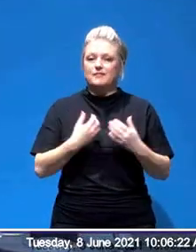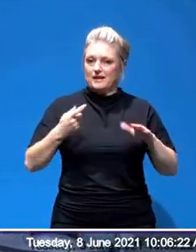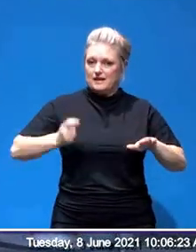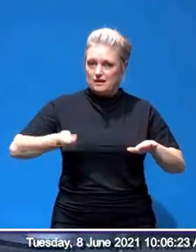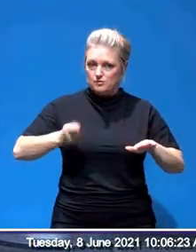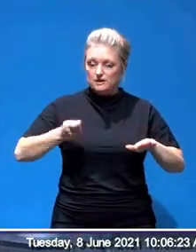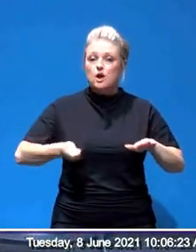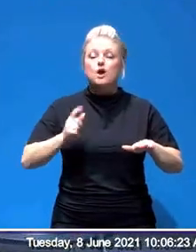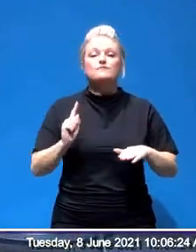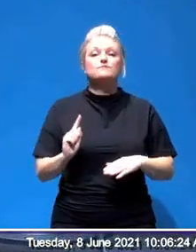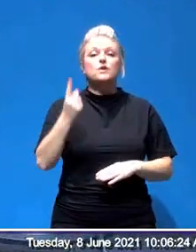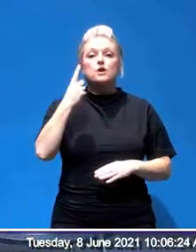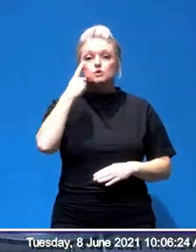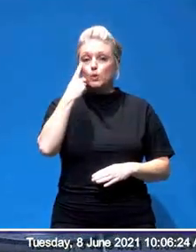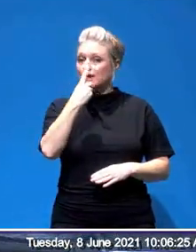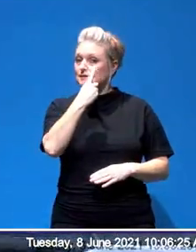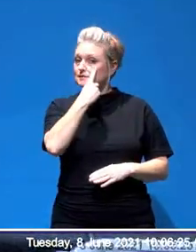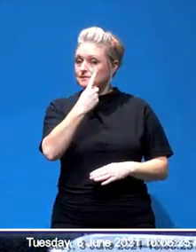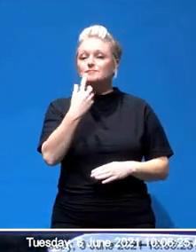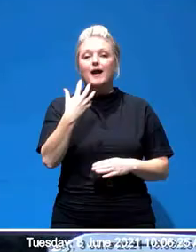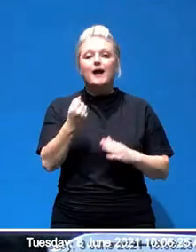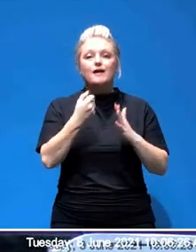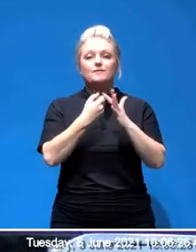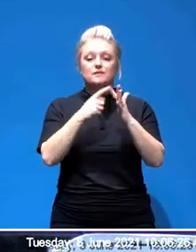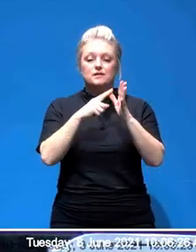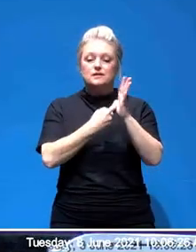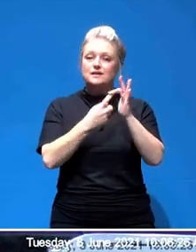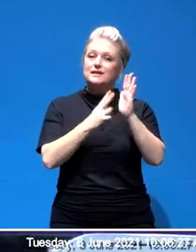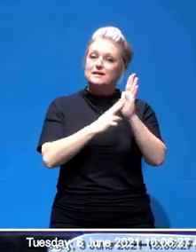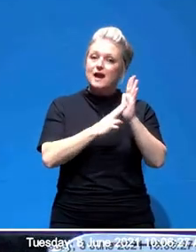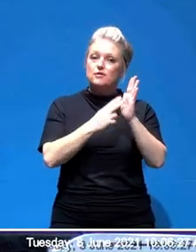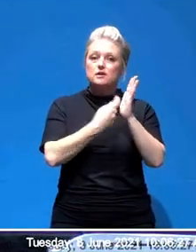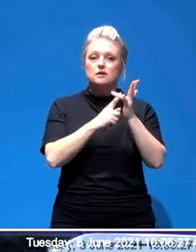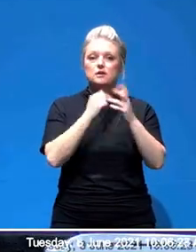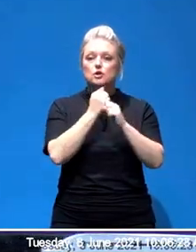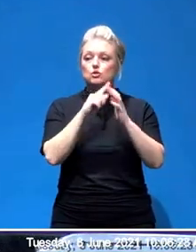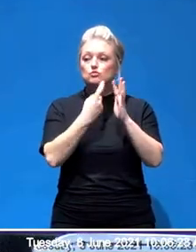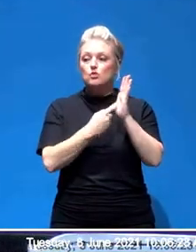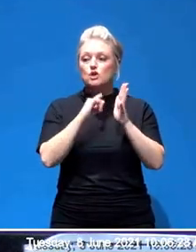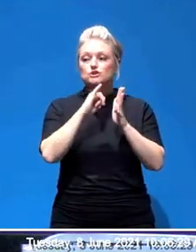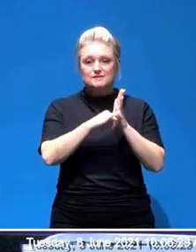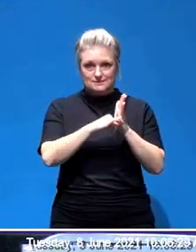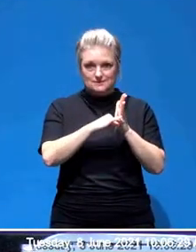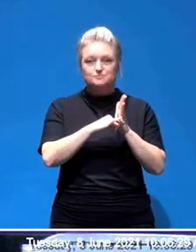You will see she is here in the witness box with her son Daniel by her side.